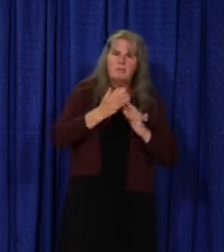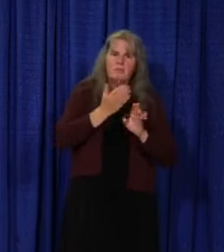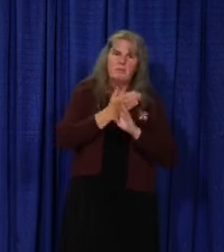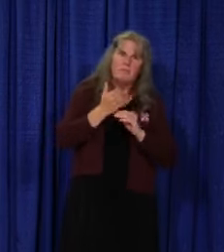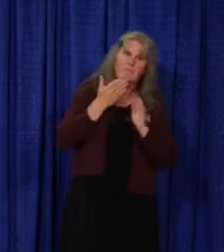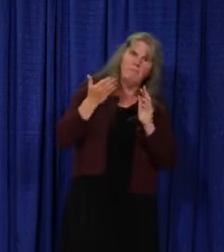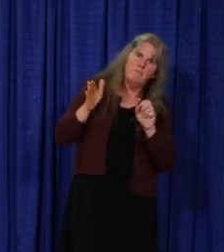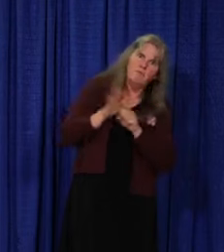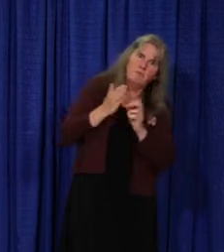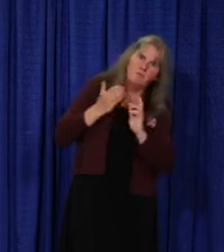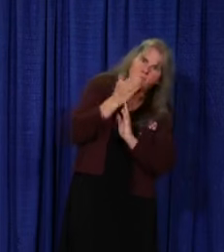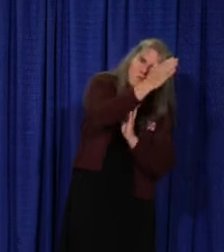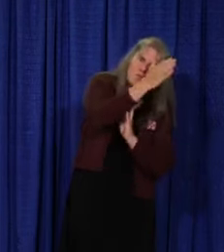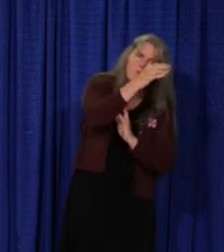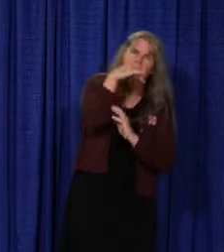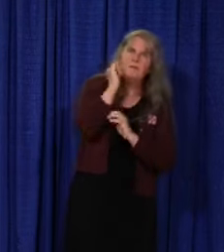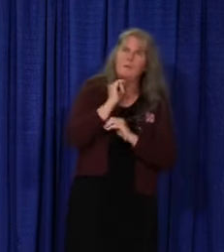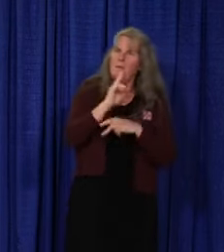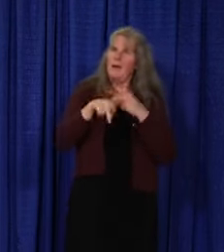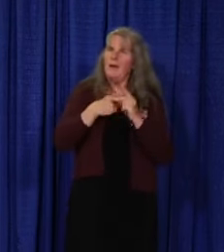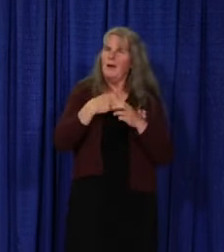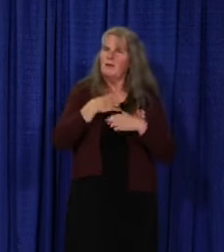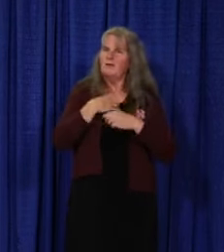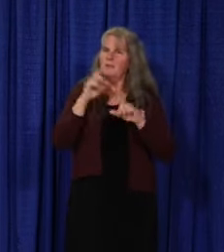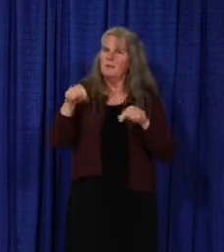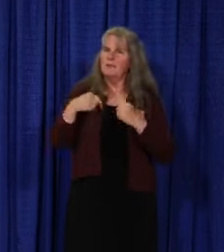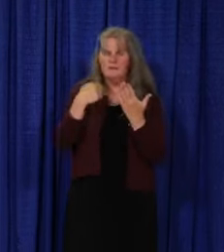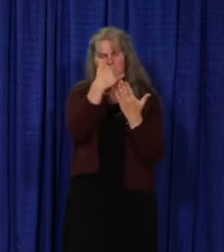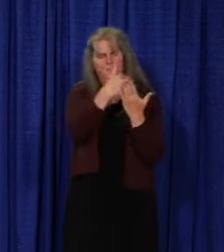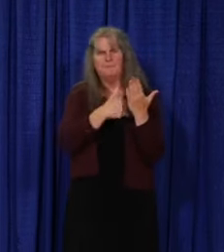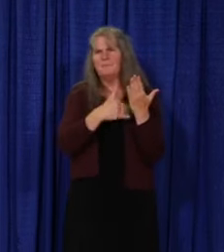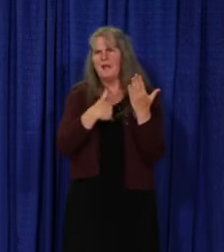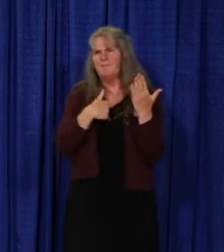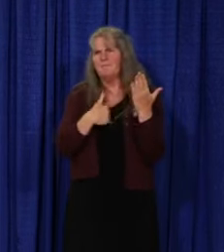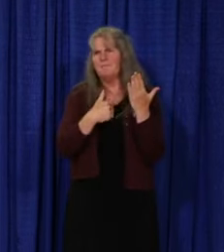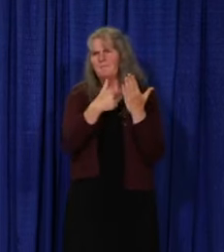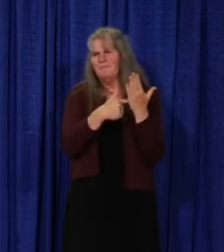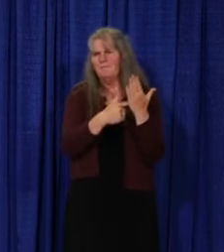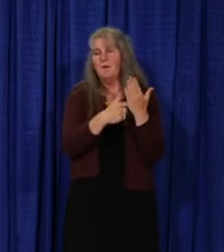that we do see for these phone calls and also from COVID-19